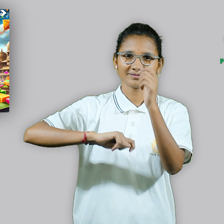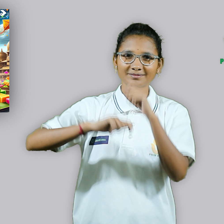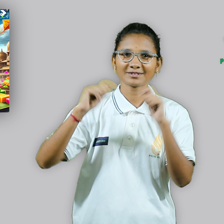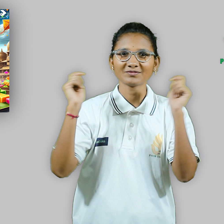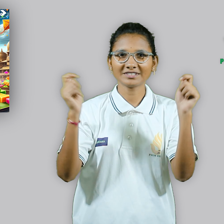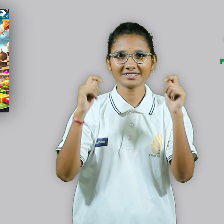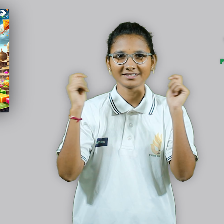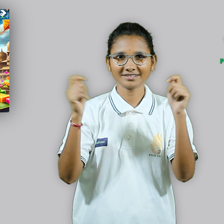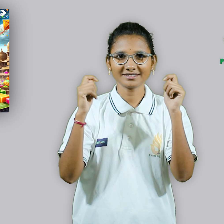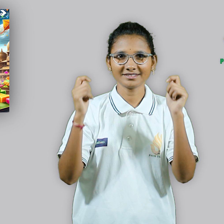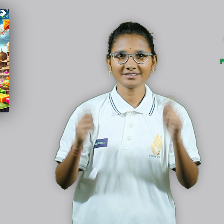Sankranti